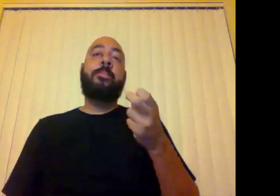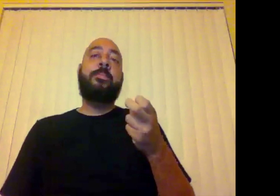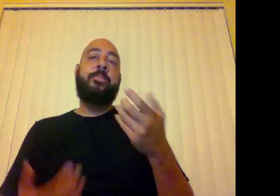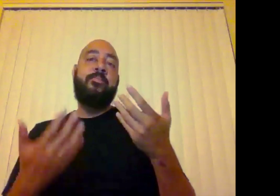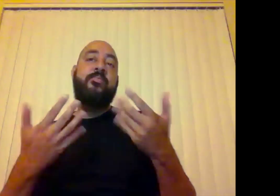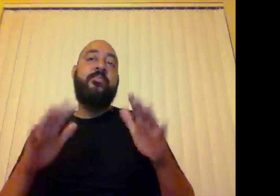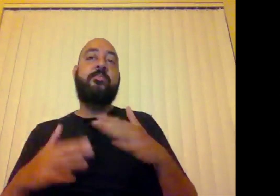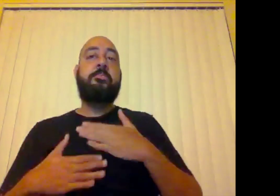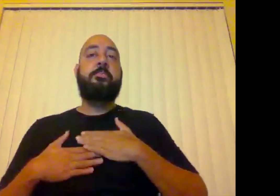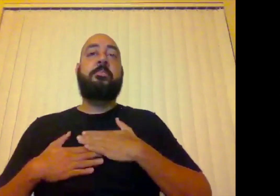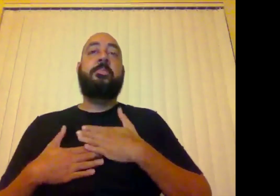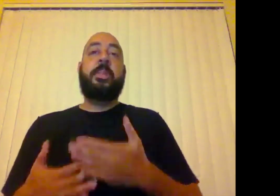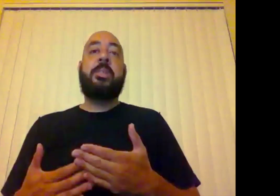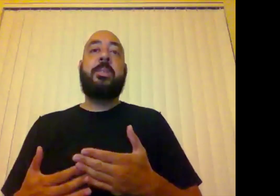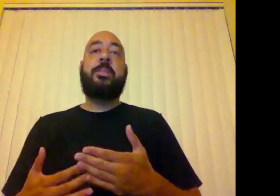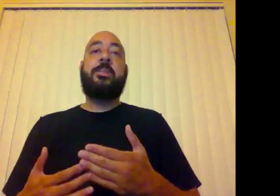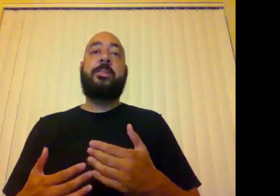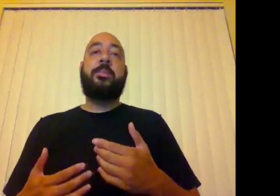and he’s already admitted to that.